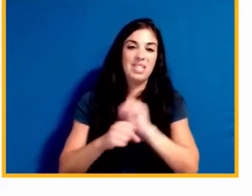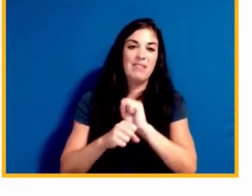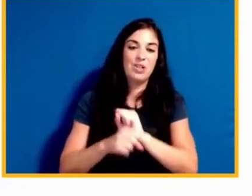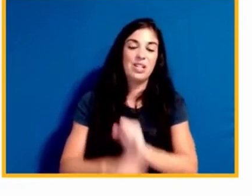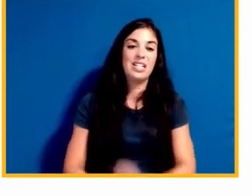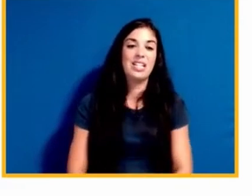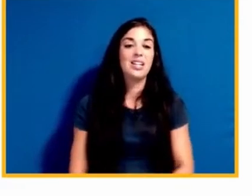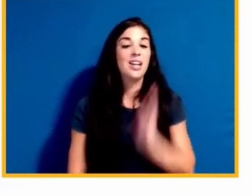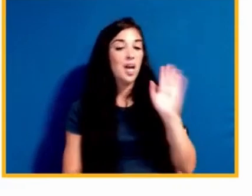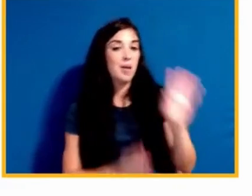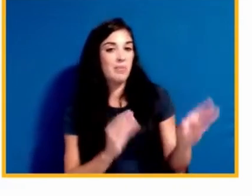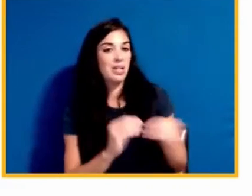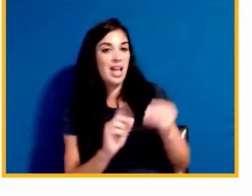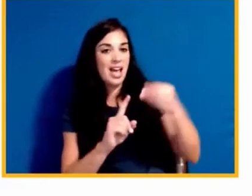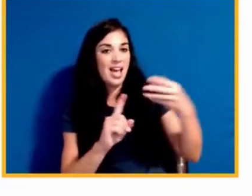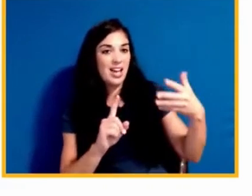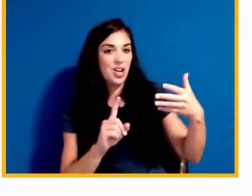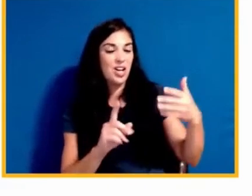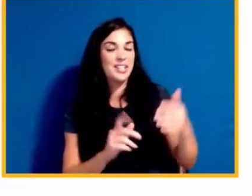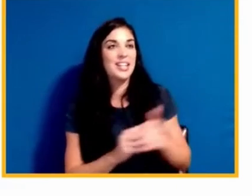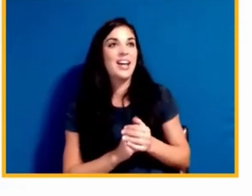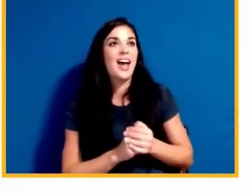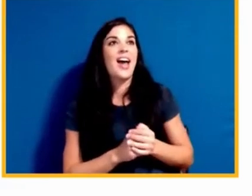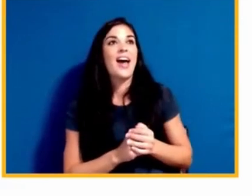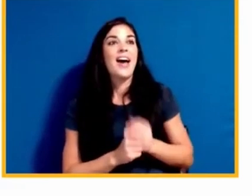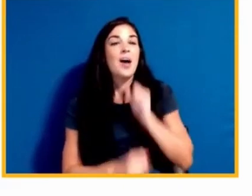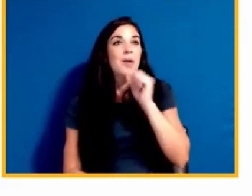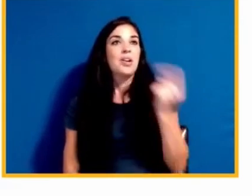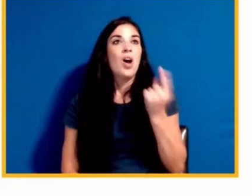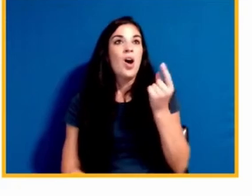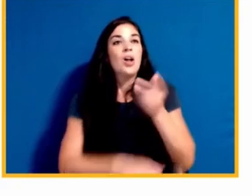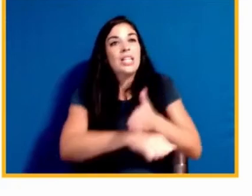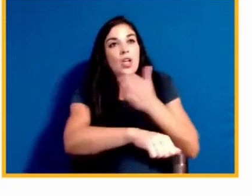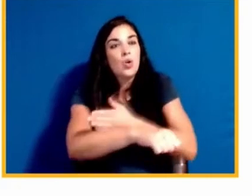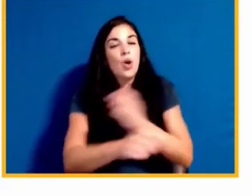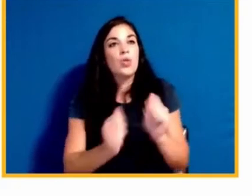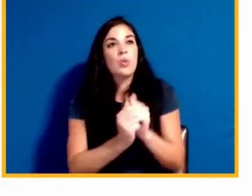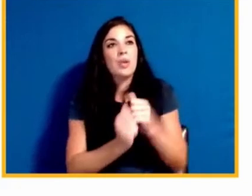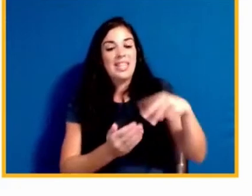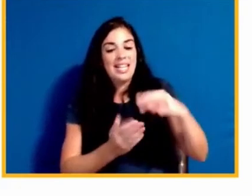[Beta] I want to add to that just this, not just growth in our dance community and seeing